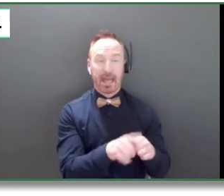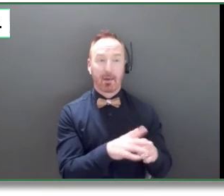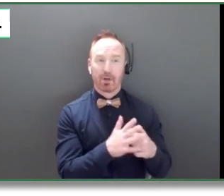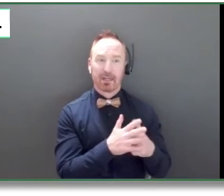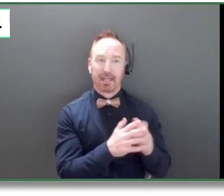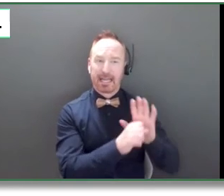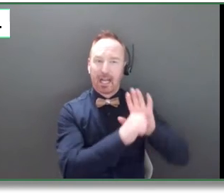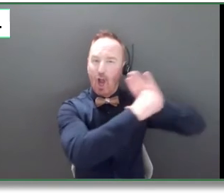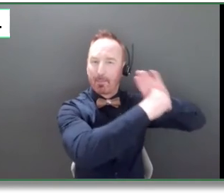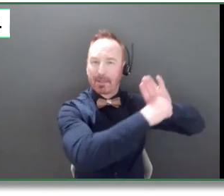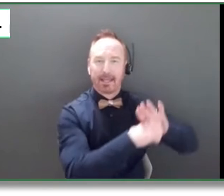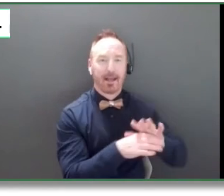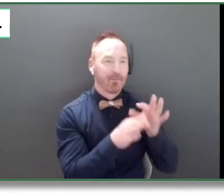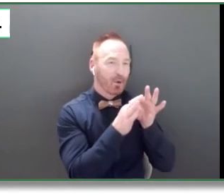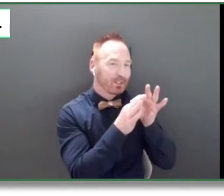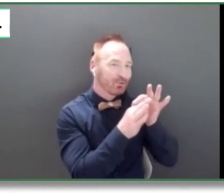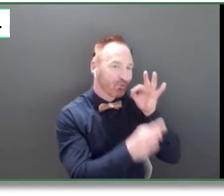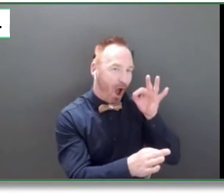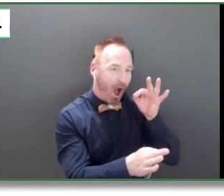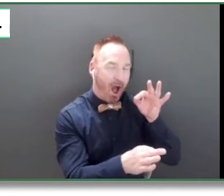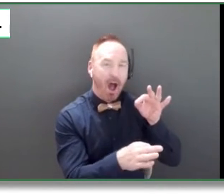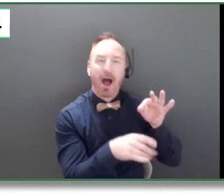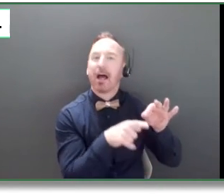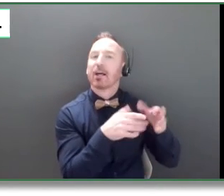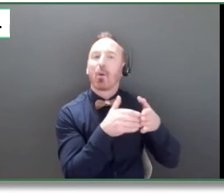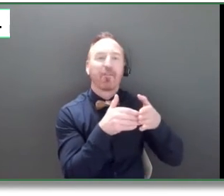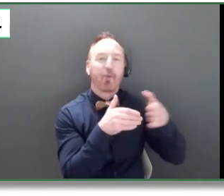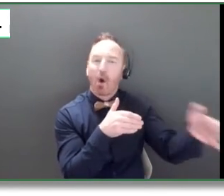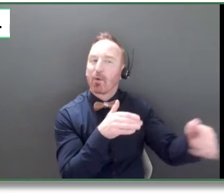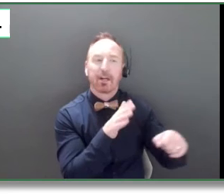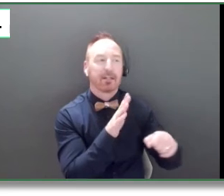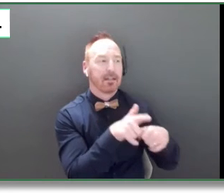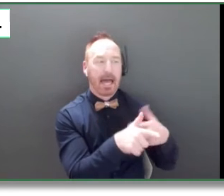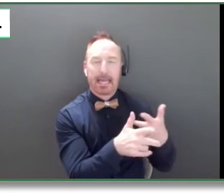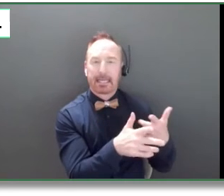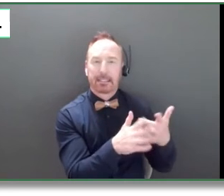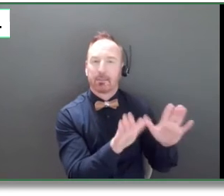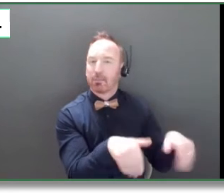that it that does pose accessibility issues for a lot of people. So you're